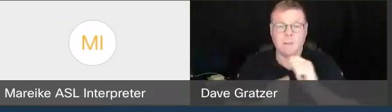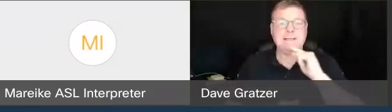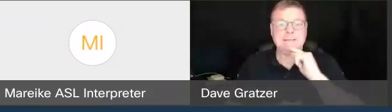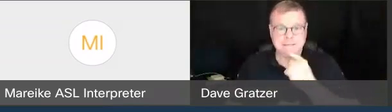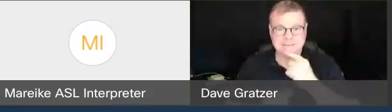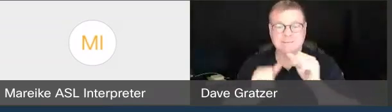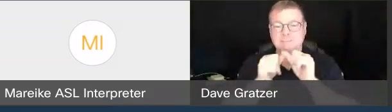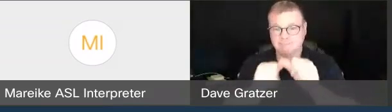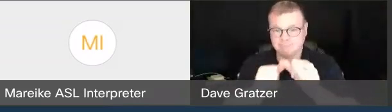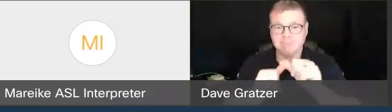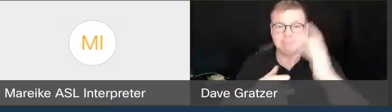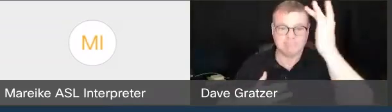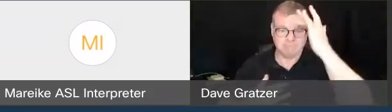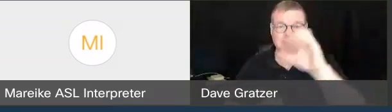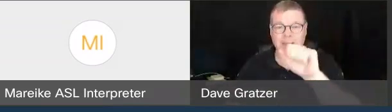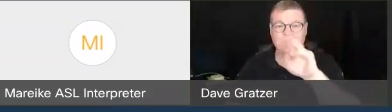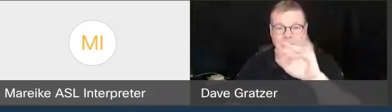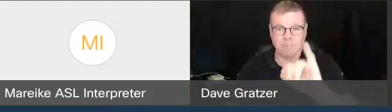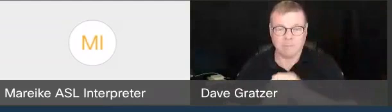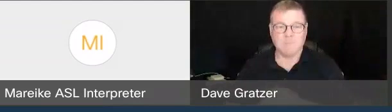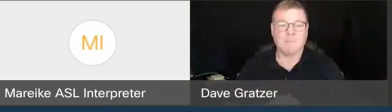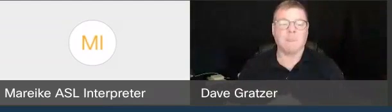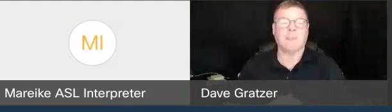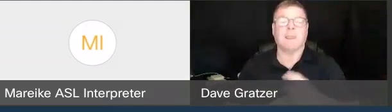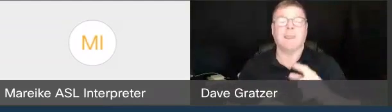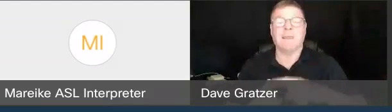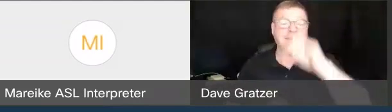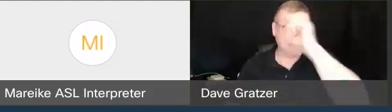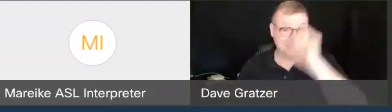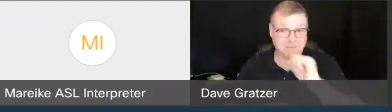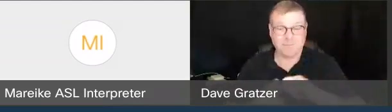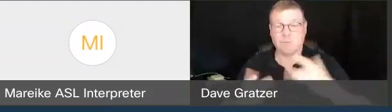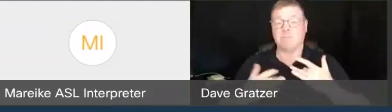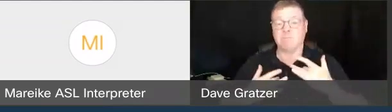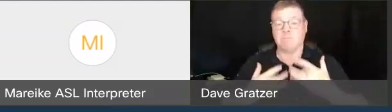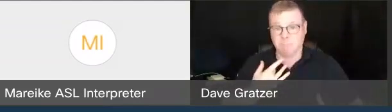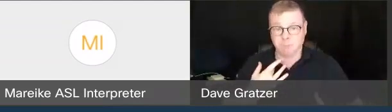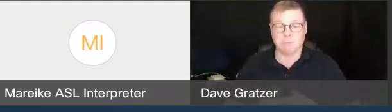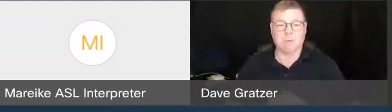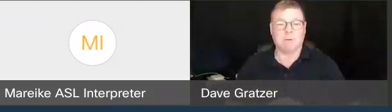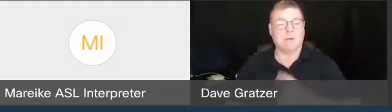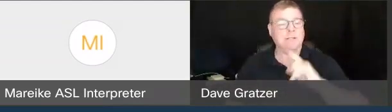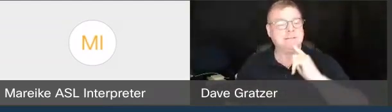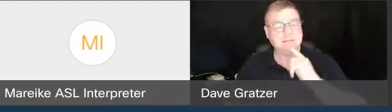illnesses who either have schizophrenia, bipolar disorder, major depression. And